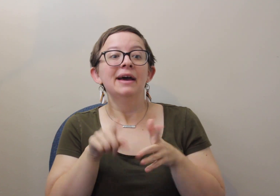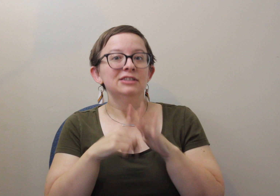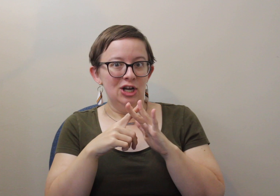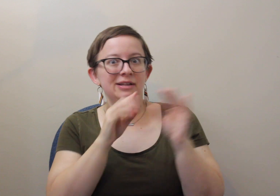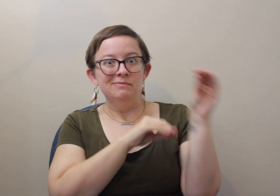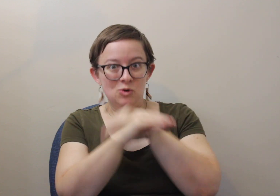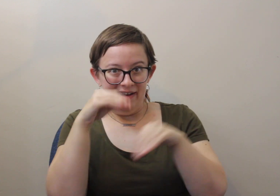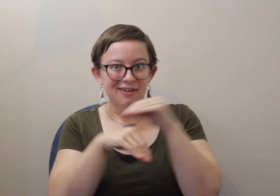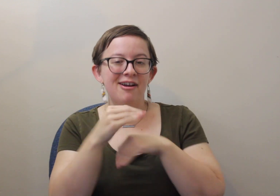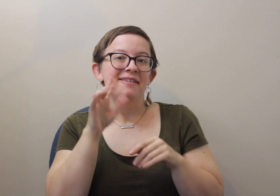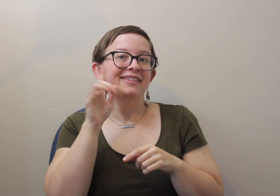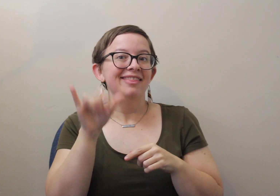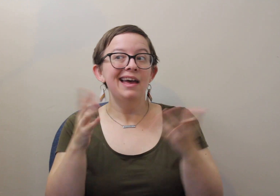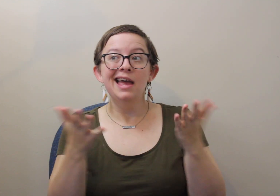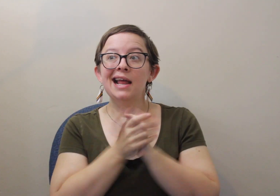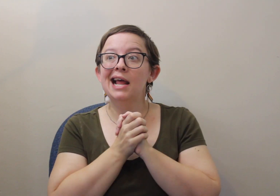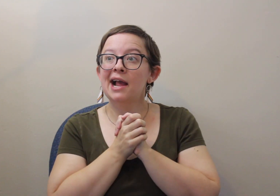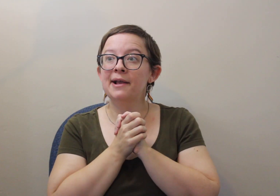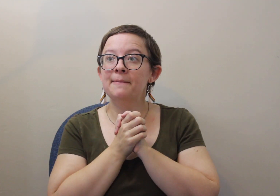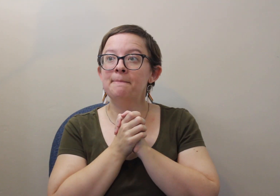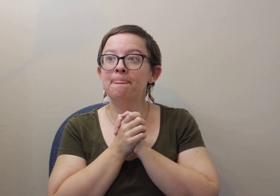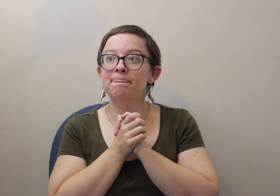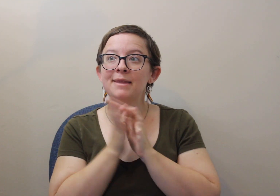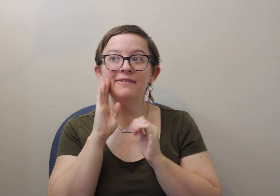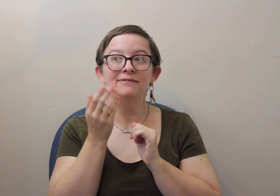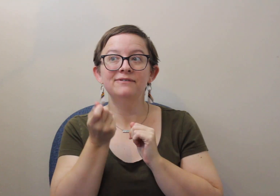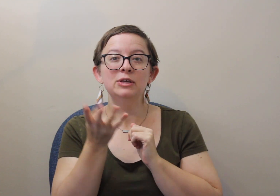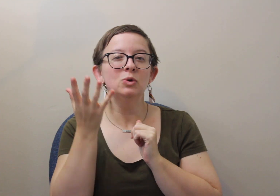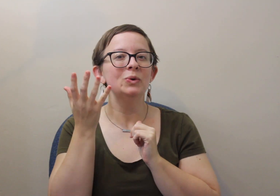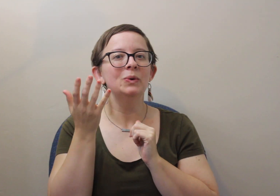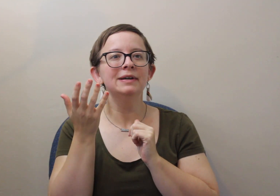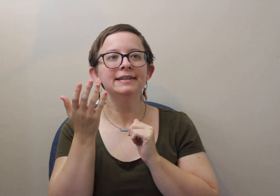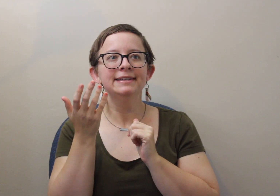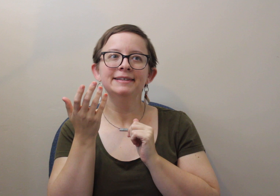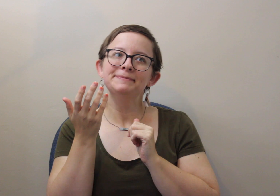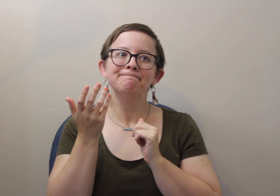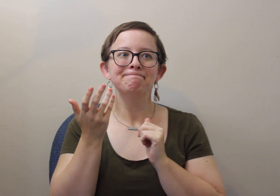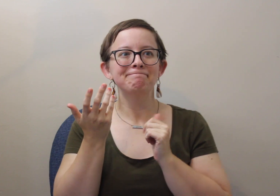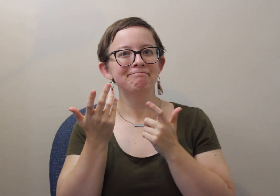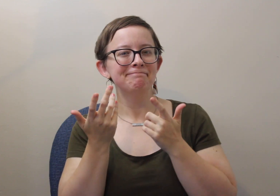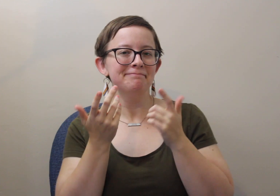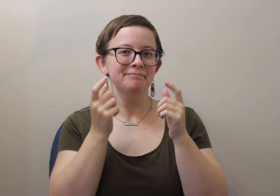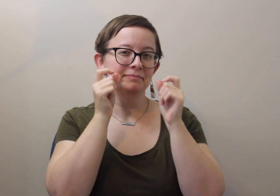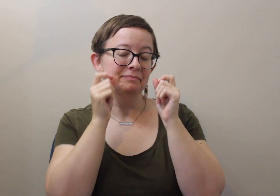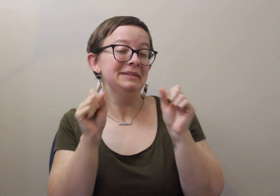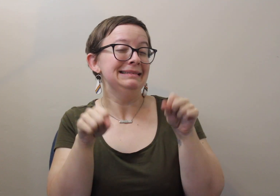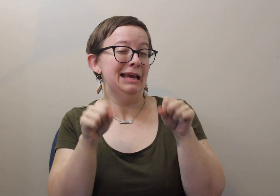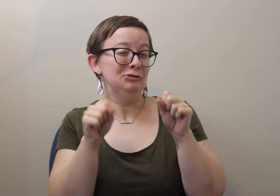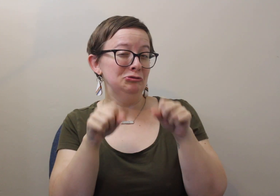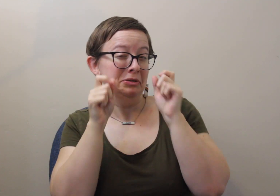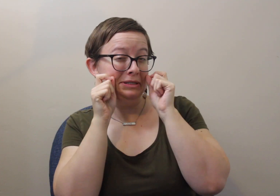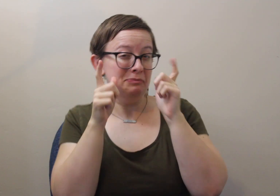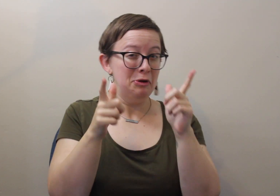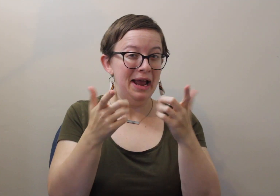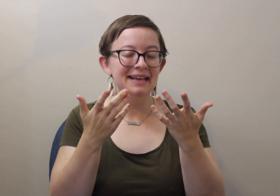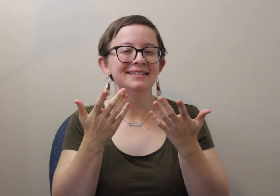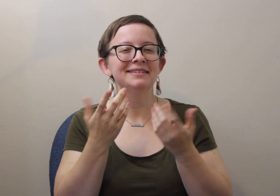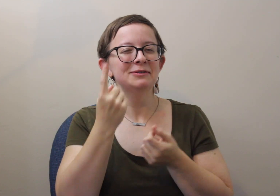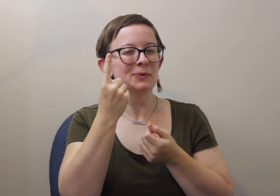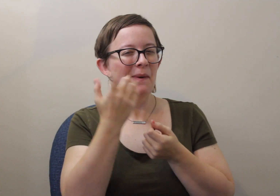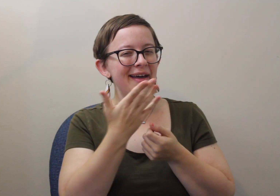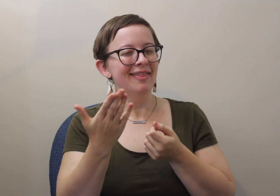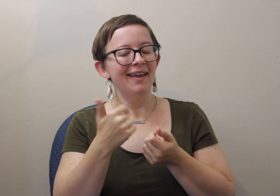Uh, yes I've started moving that around and... I have a few I guess potential surprises.